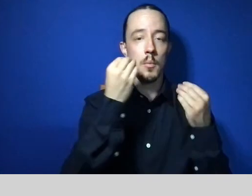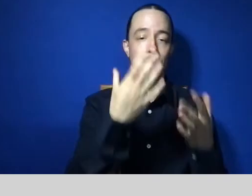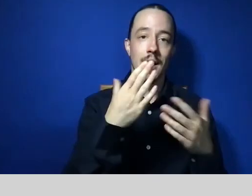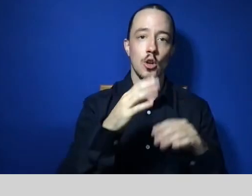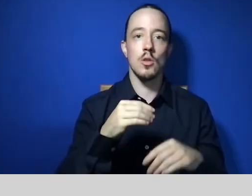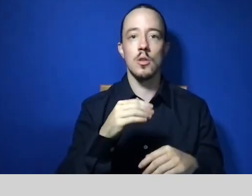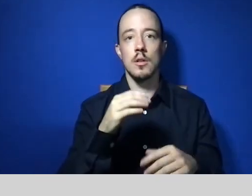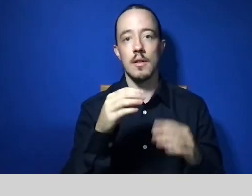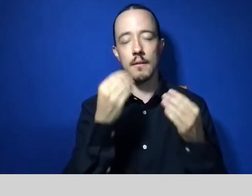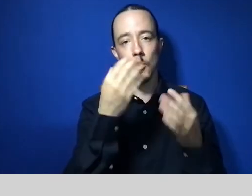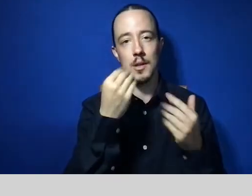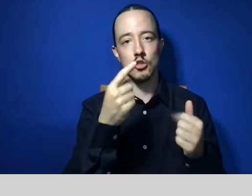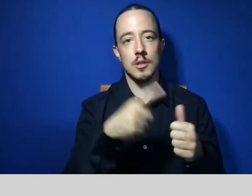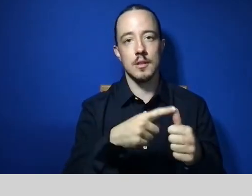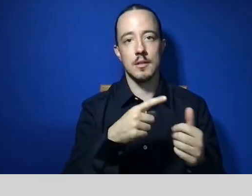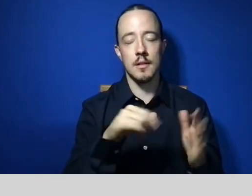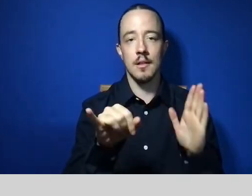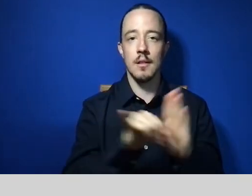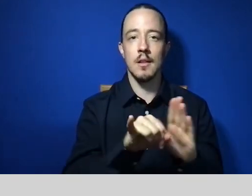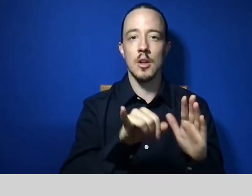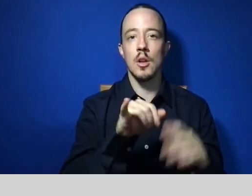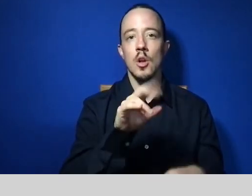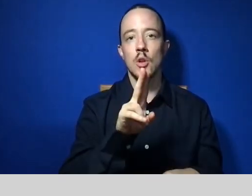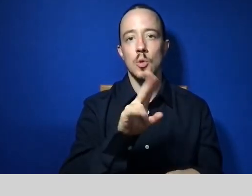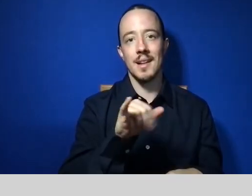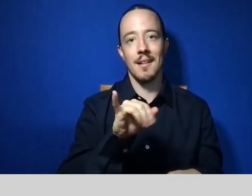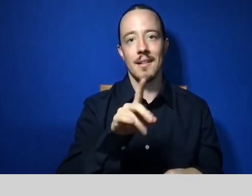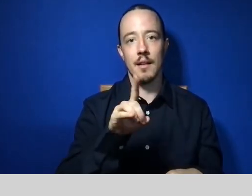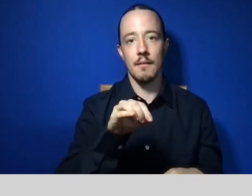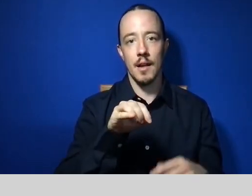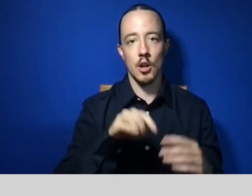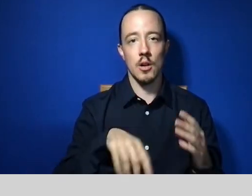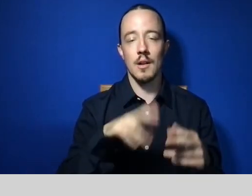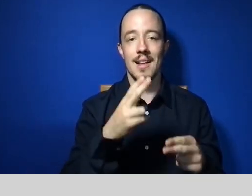So providers are identified by a unique identifier called NPI.